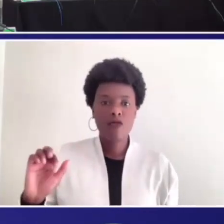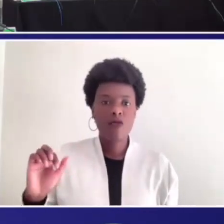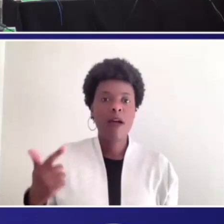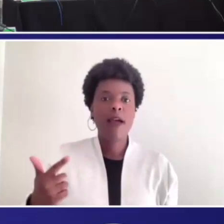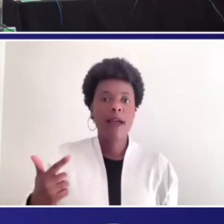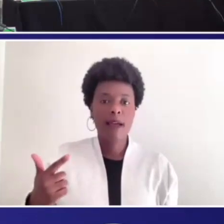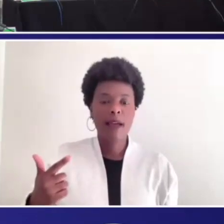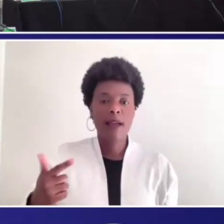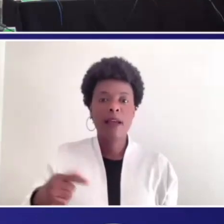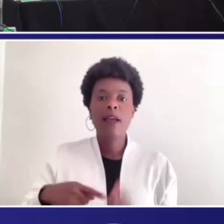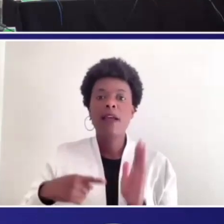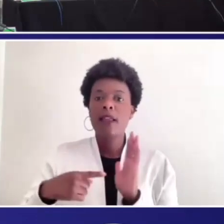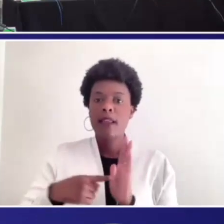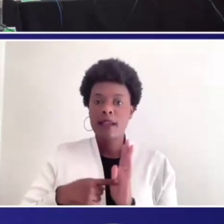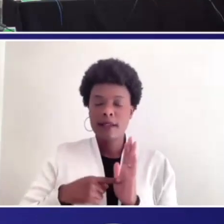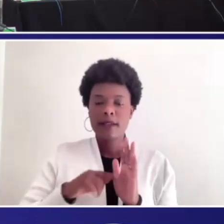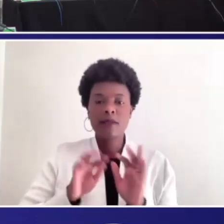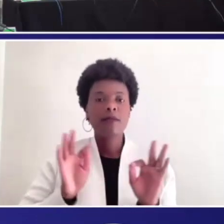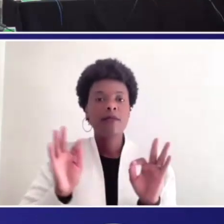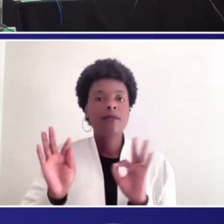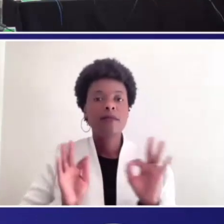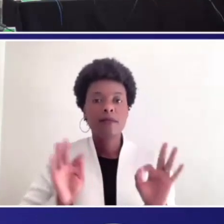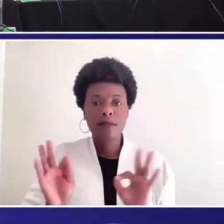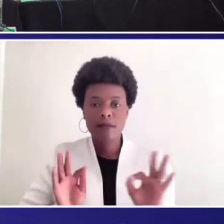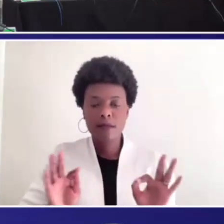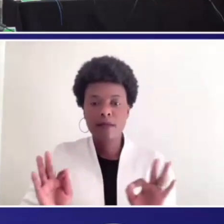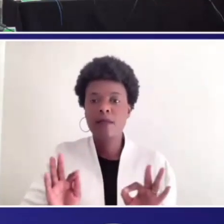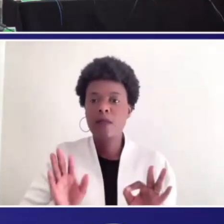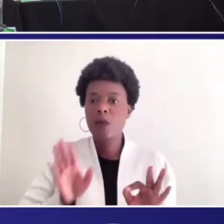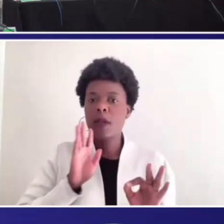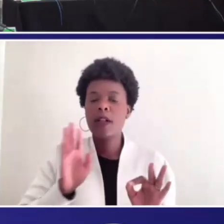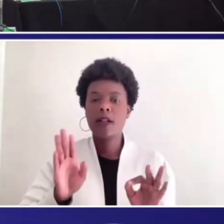this definition is going to be on-time.